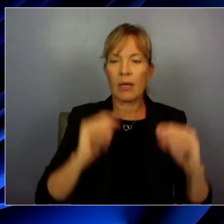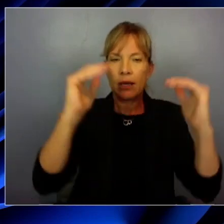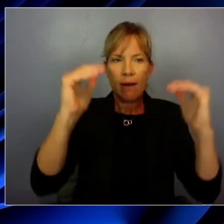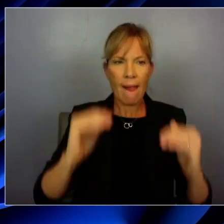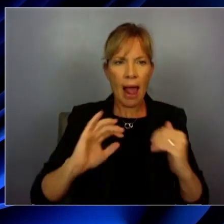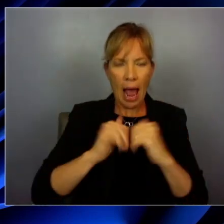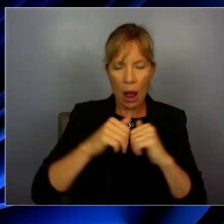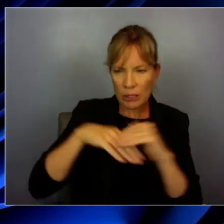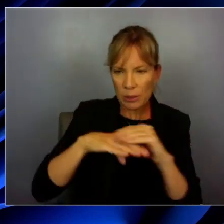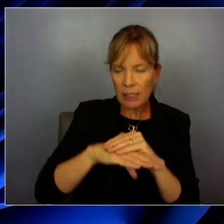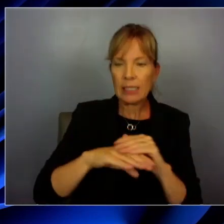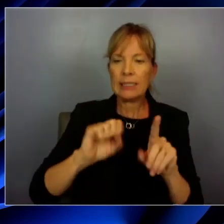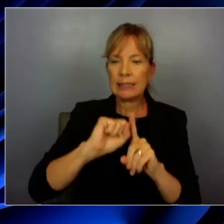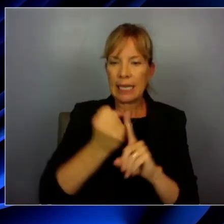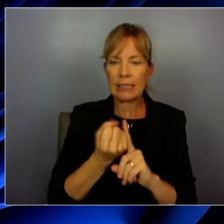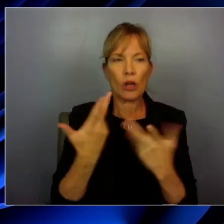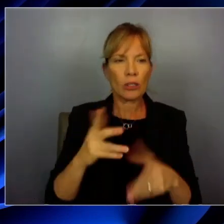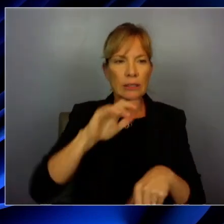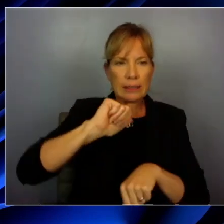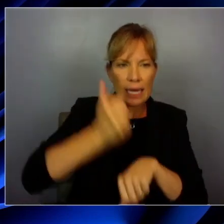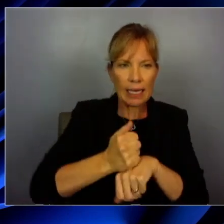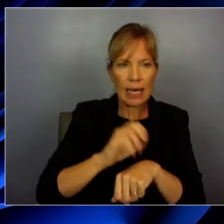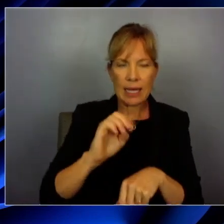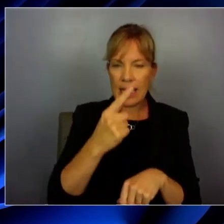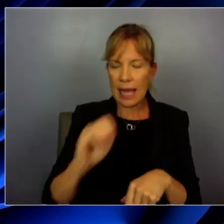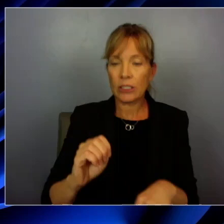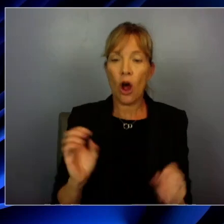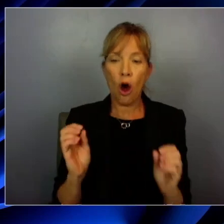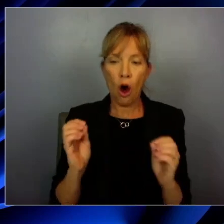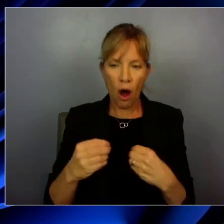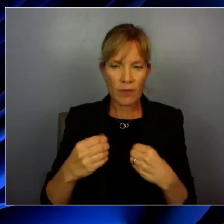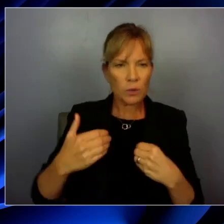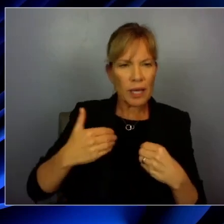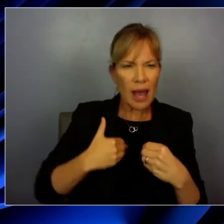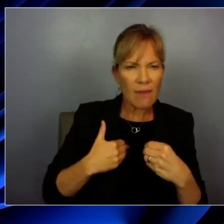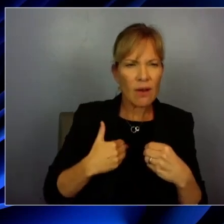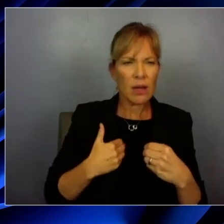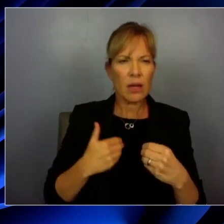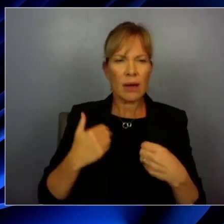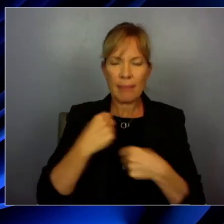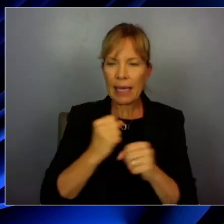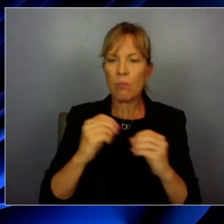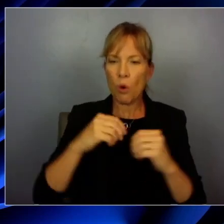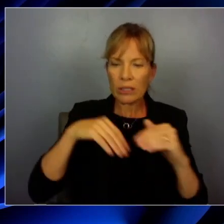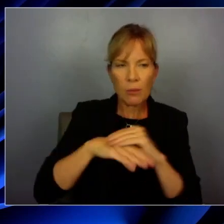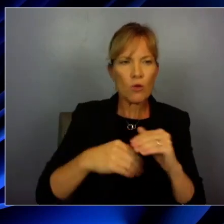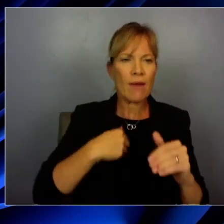accessibility settings are in edge in office. We've got here. Make outlook more accessible and we've still got that icon of the little